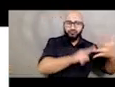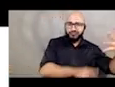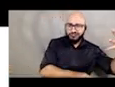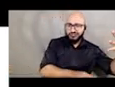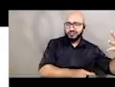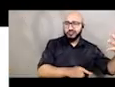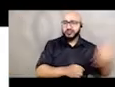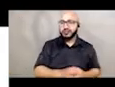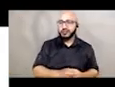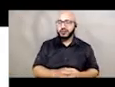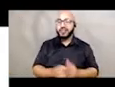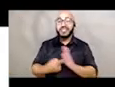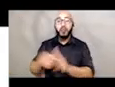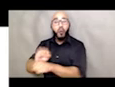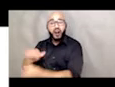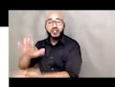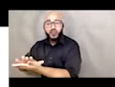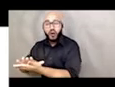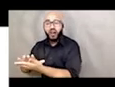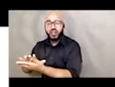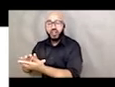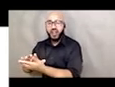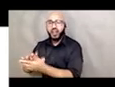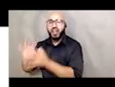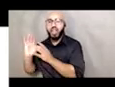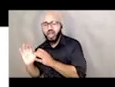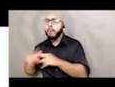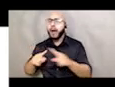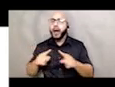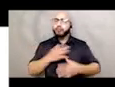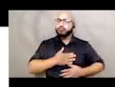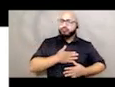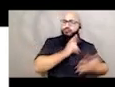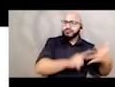and so going back to that activity, if you can remember some of the top